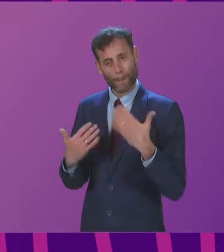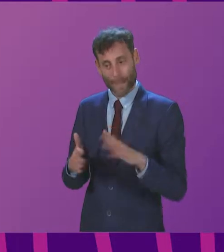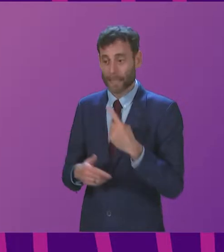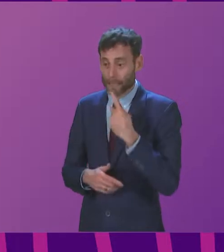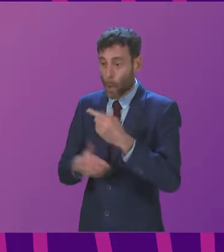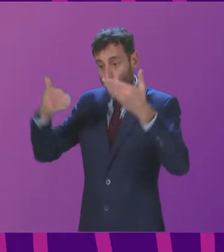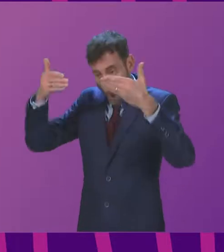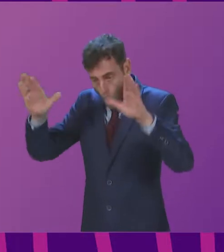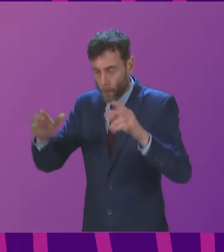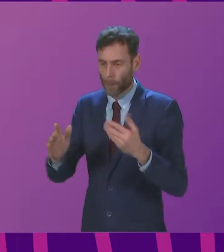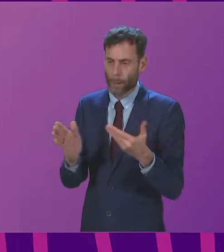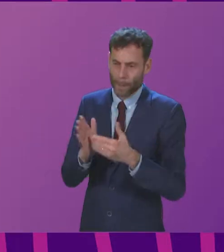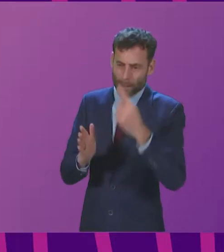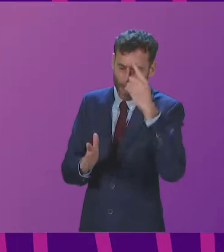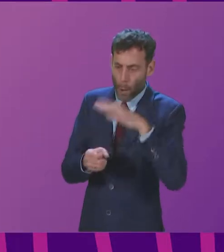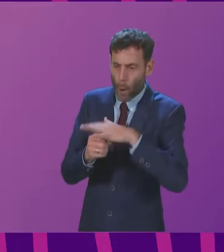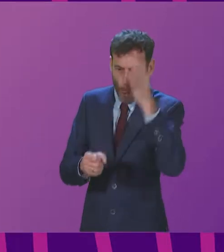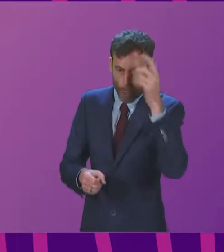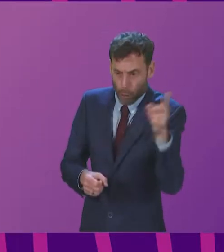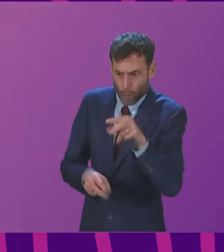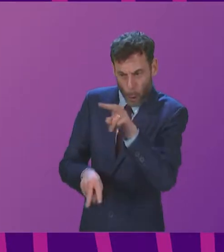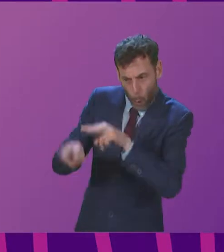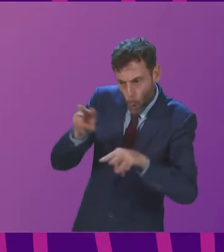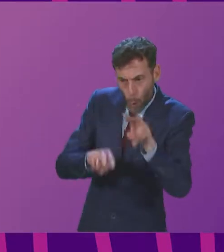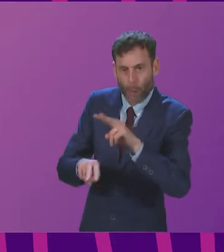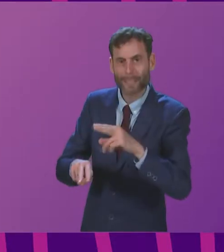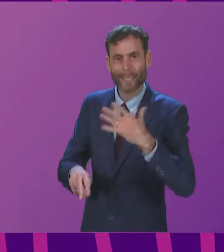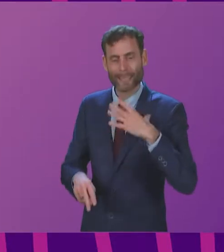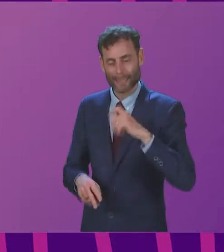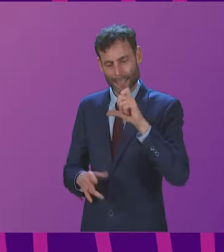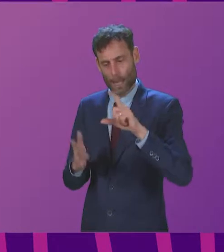invested with local authorities in carbon dioxide monitors and in assessments of